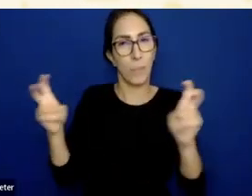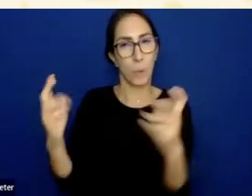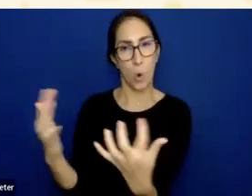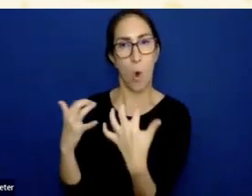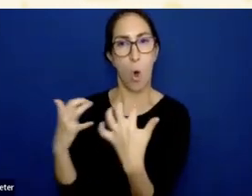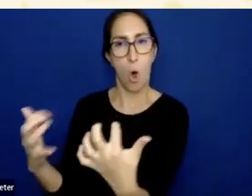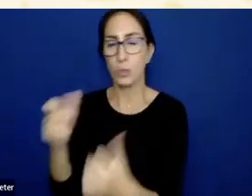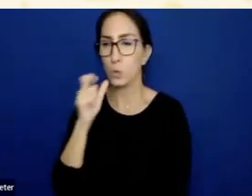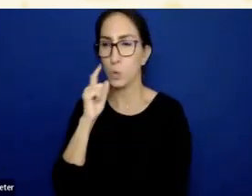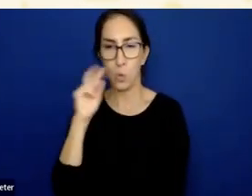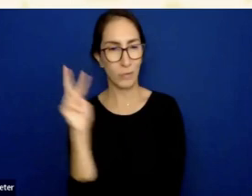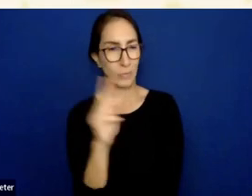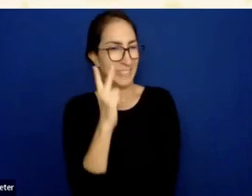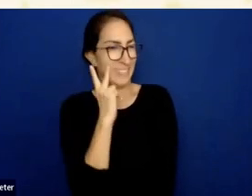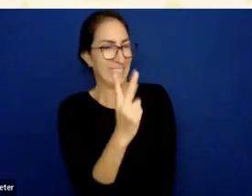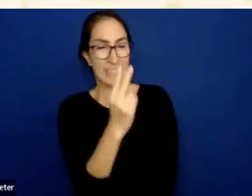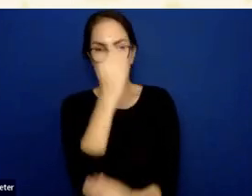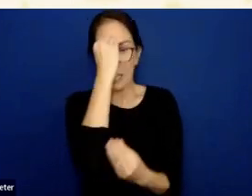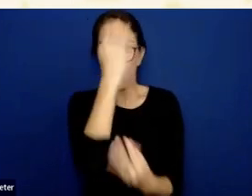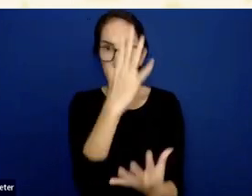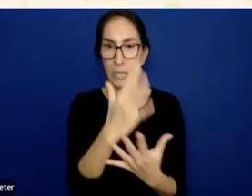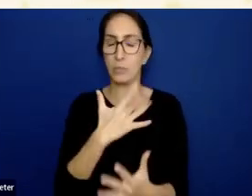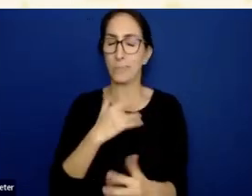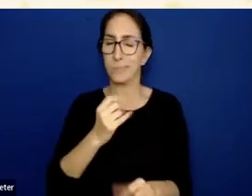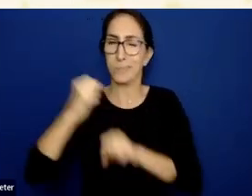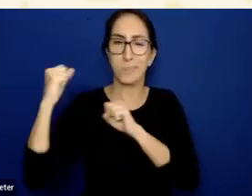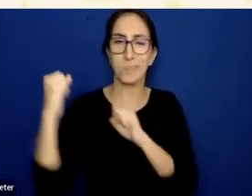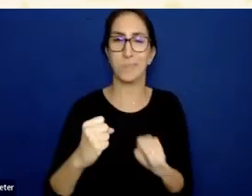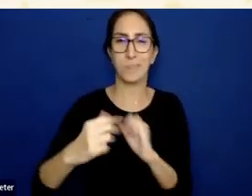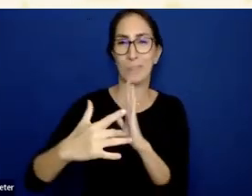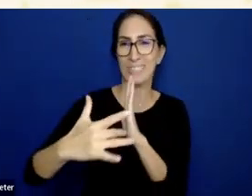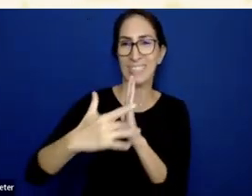It's usually highly-technical profile roles, right?